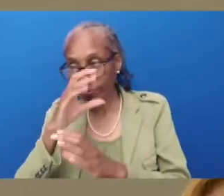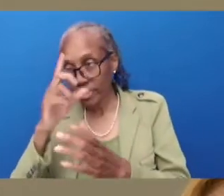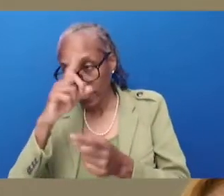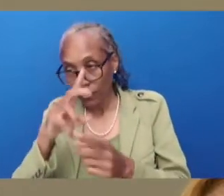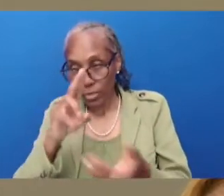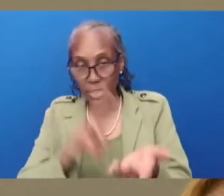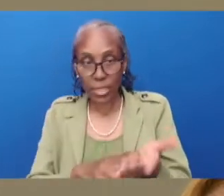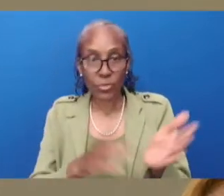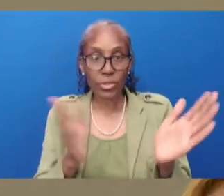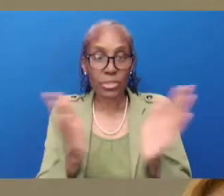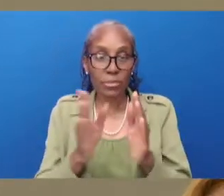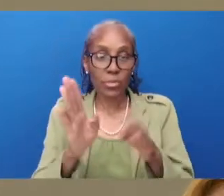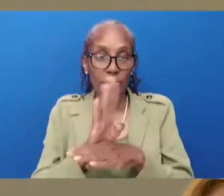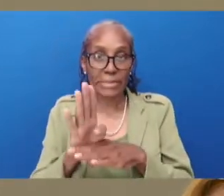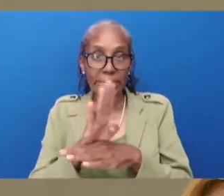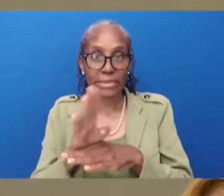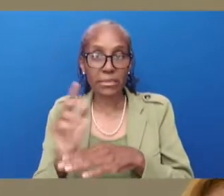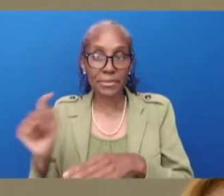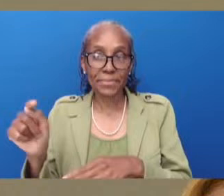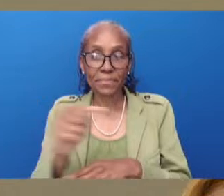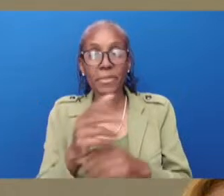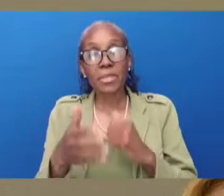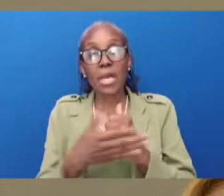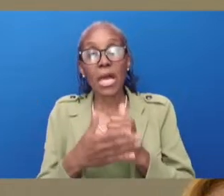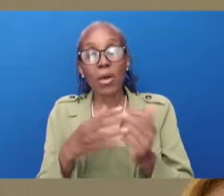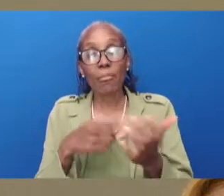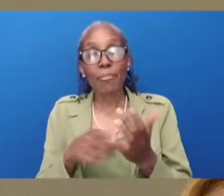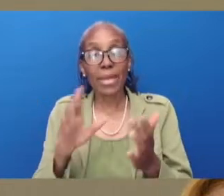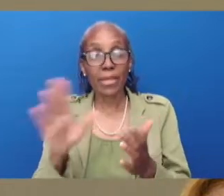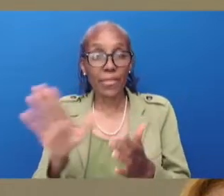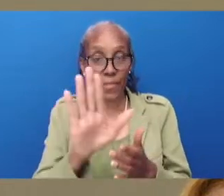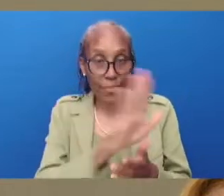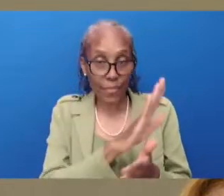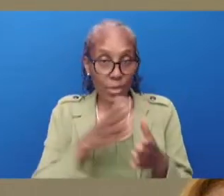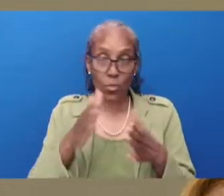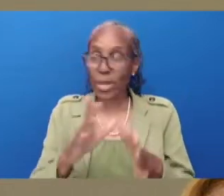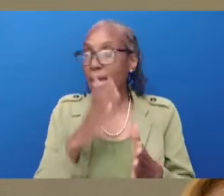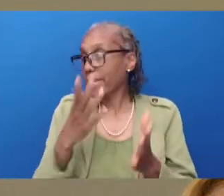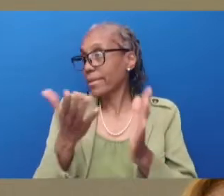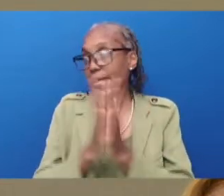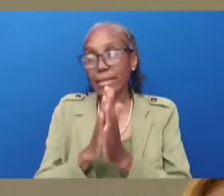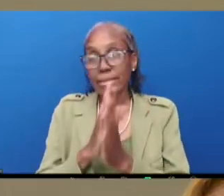CRO SENT TO ME. LOOKING FOR CONTRACTS, IN SMALL